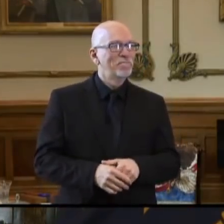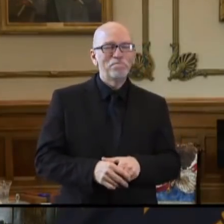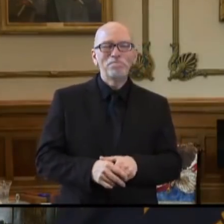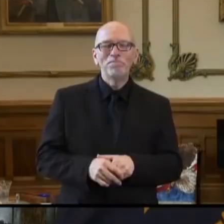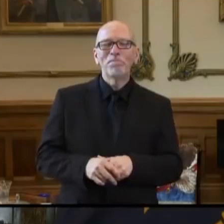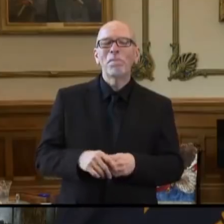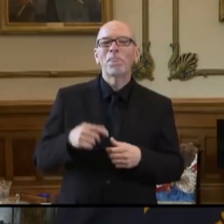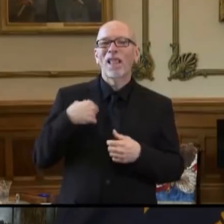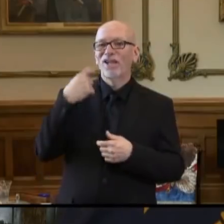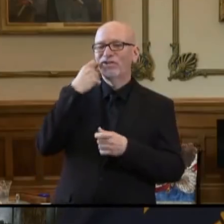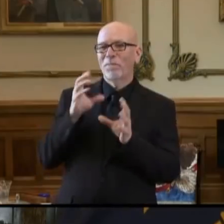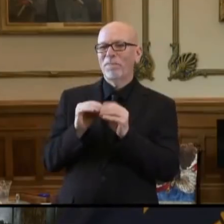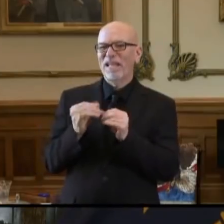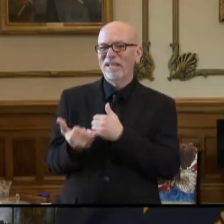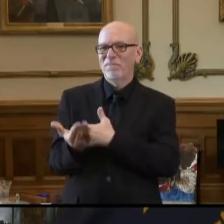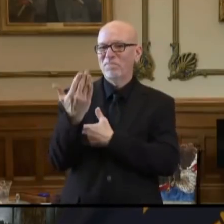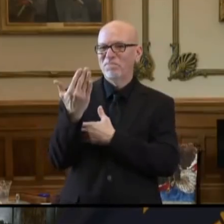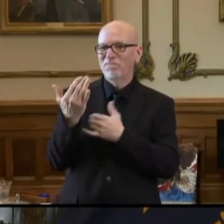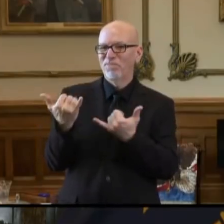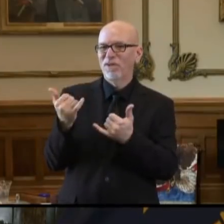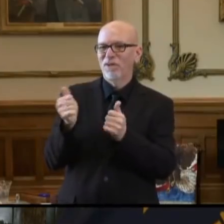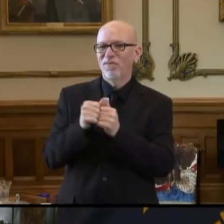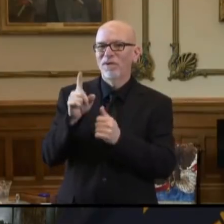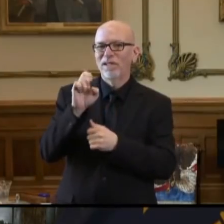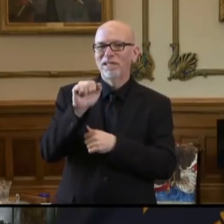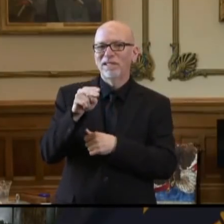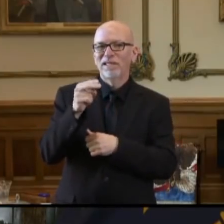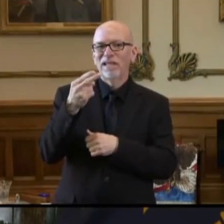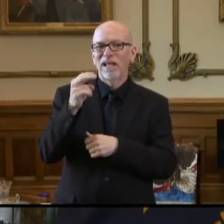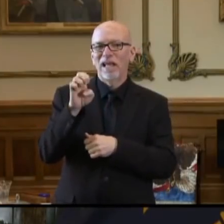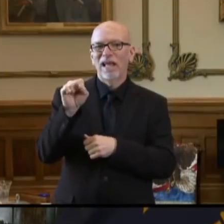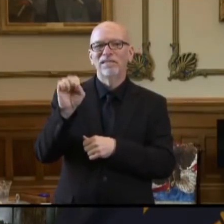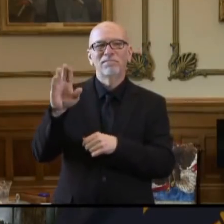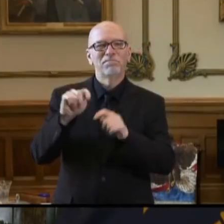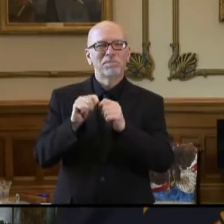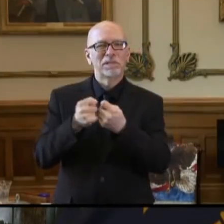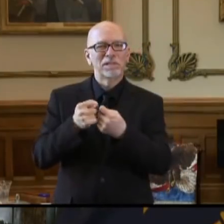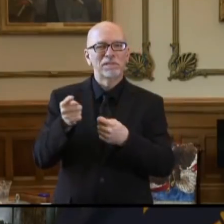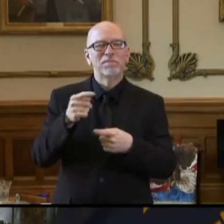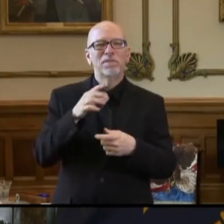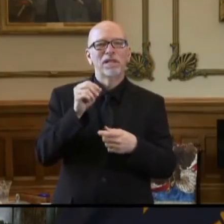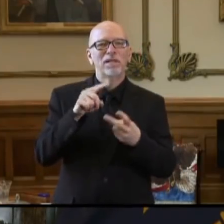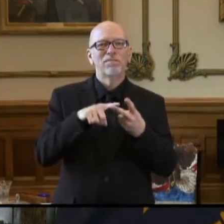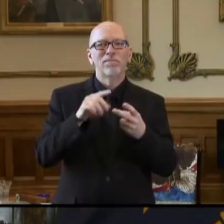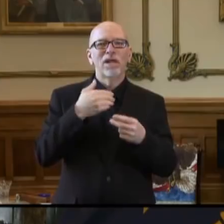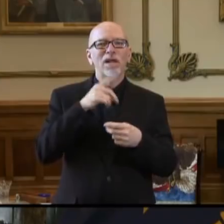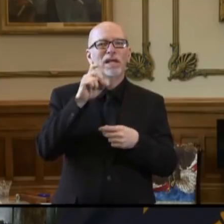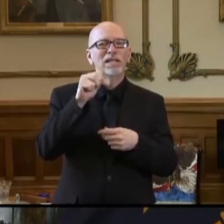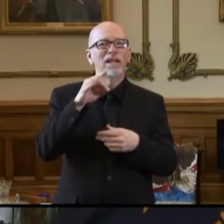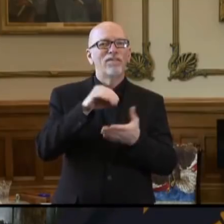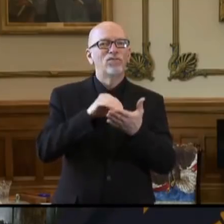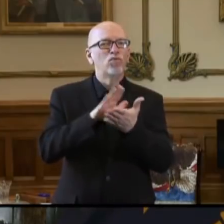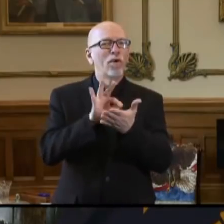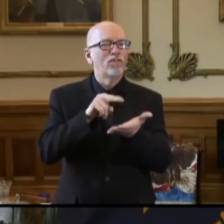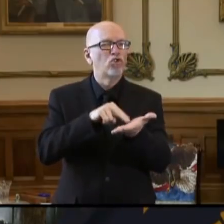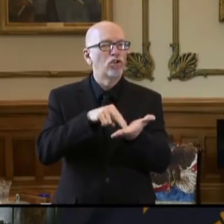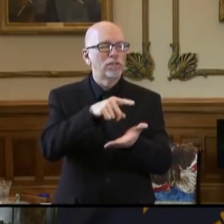THAT COULD FOR DOCTORS THAT COULD ANSWER THAT. BUT SO I JUST HAD MEETINGS EARLIER TODAY